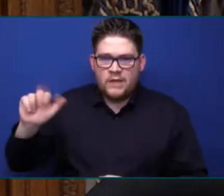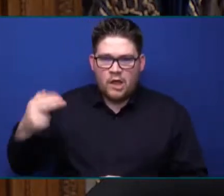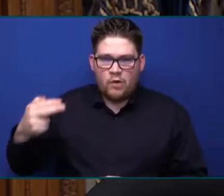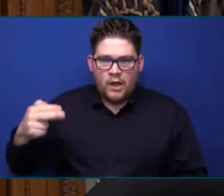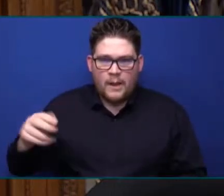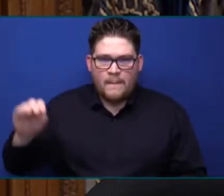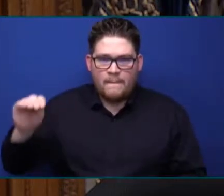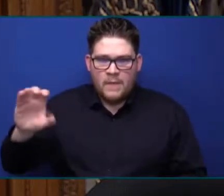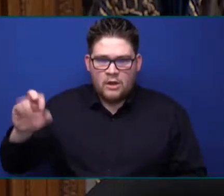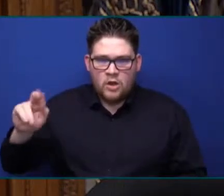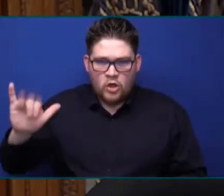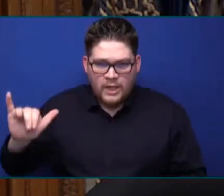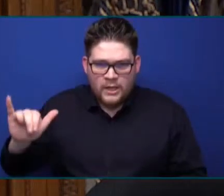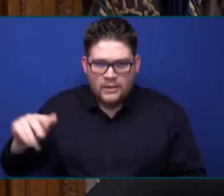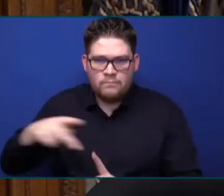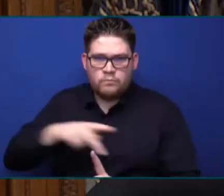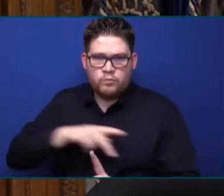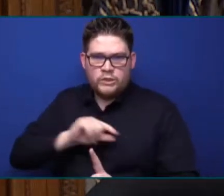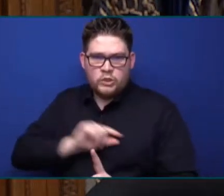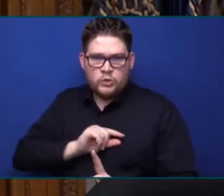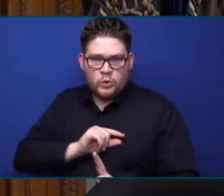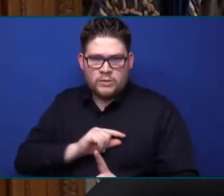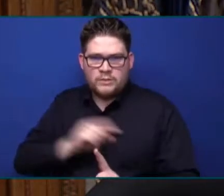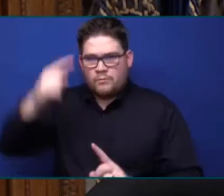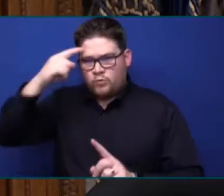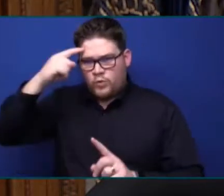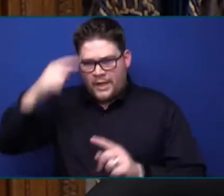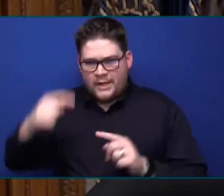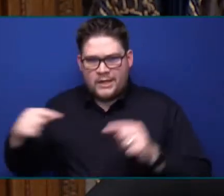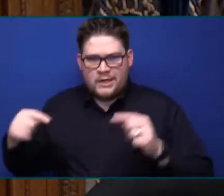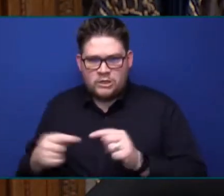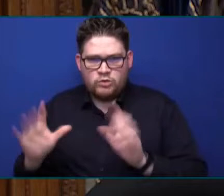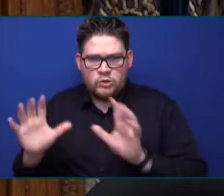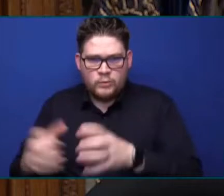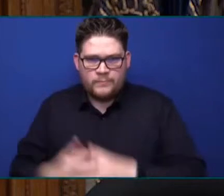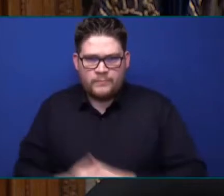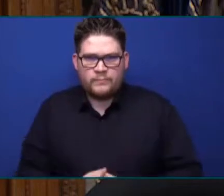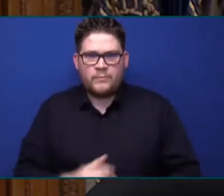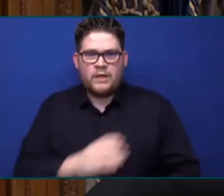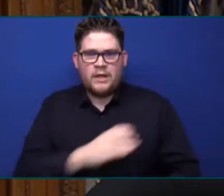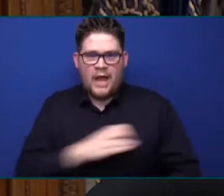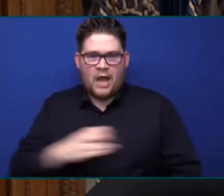Canadian Council of the Blind; Forrest Smith, the Greater Vancouver Association of the Deaf;